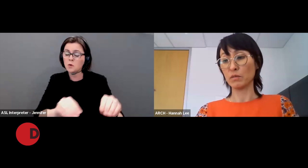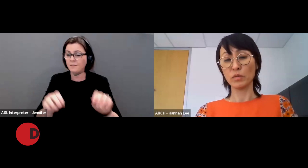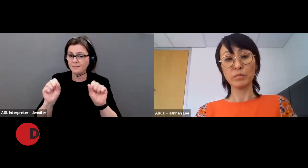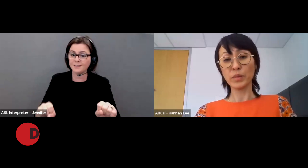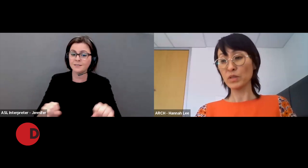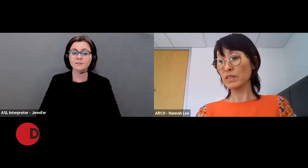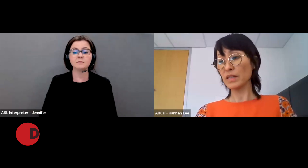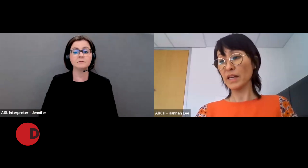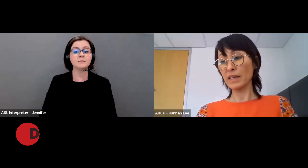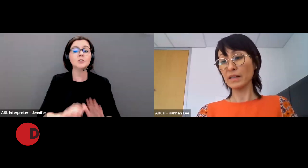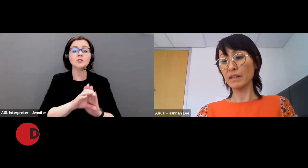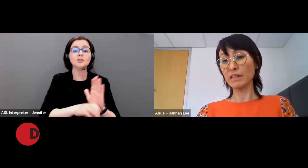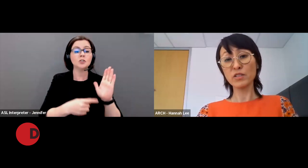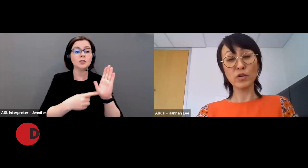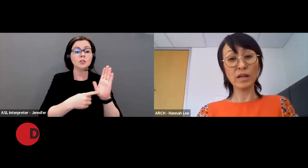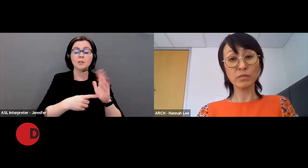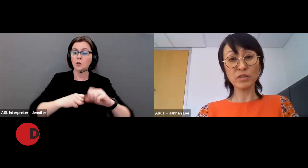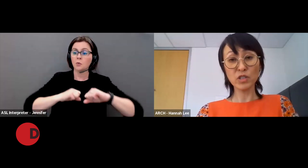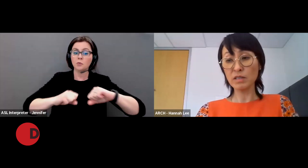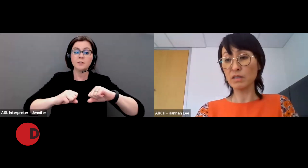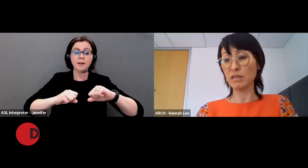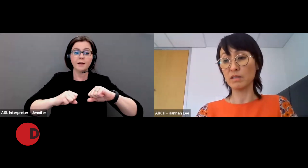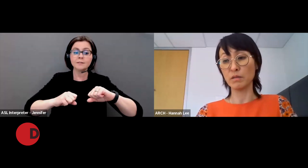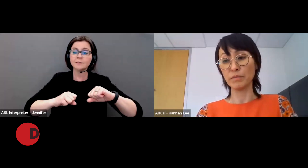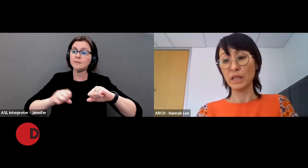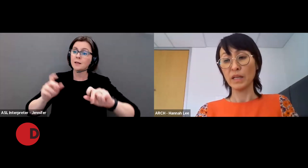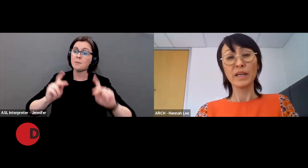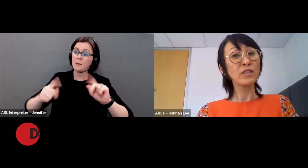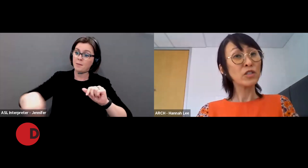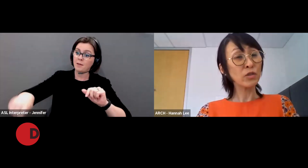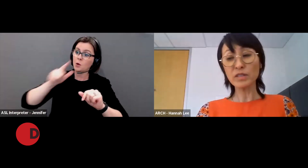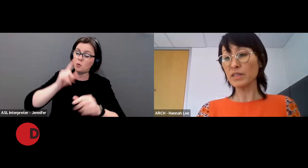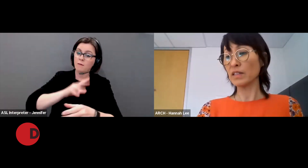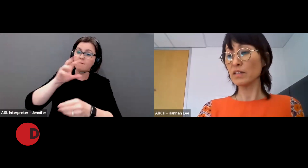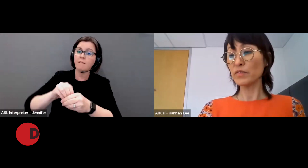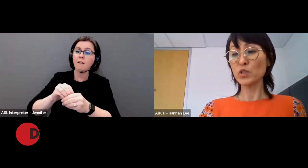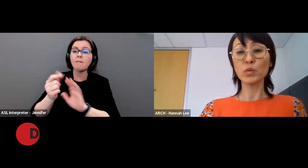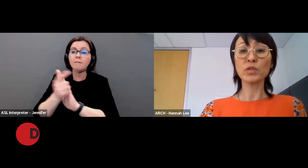persons in Canada interact with the justice system. The Charter ensures